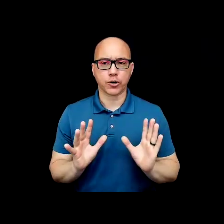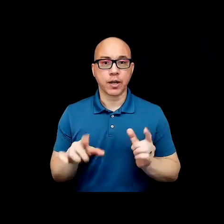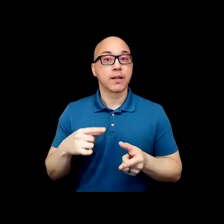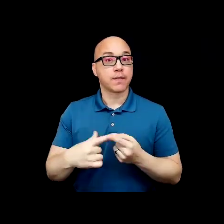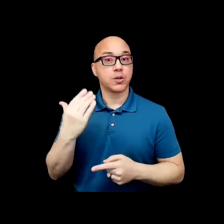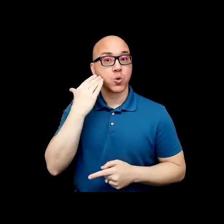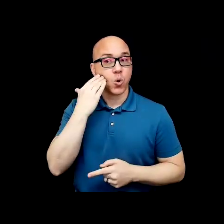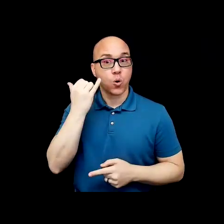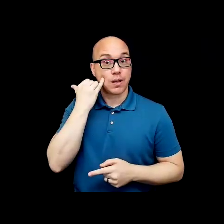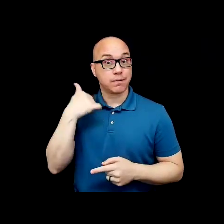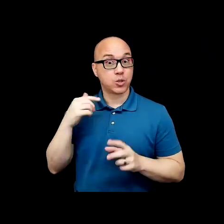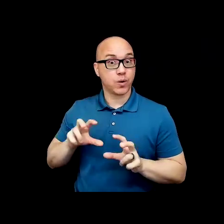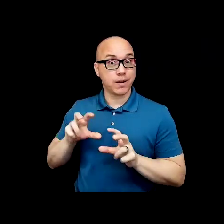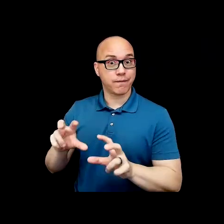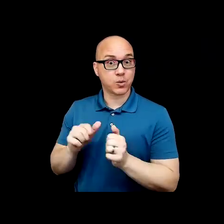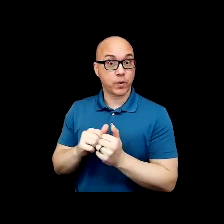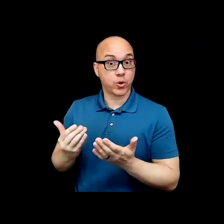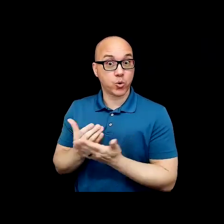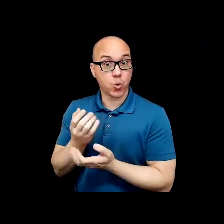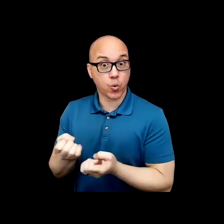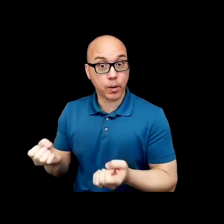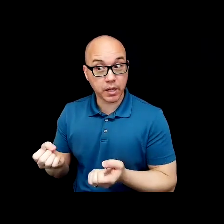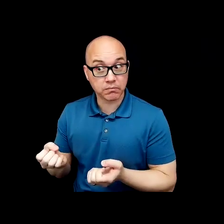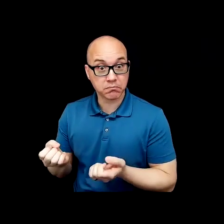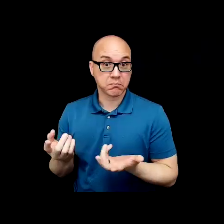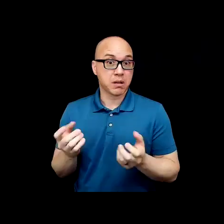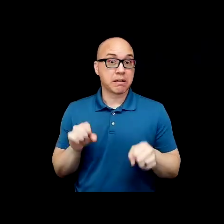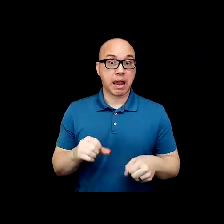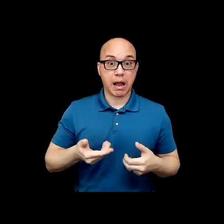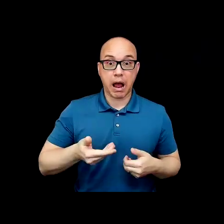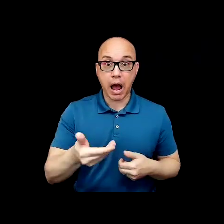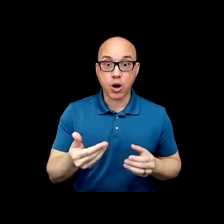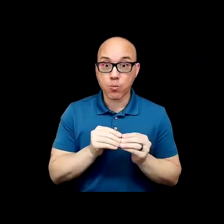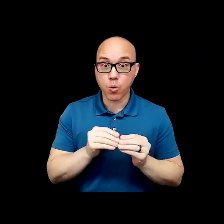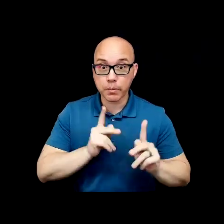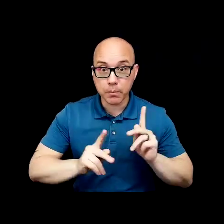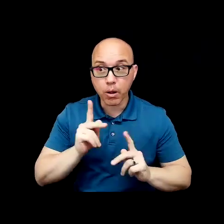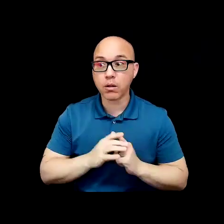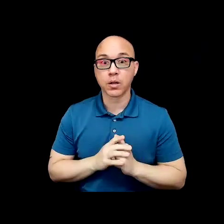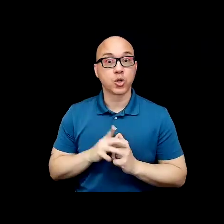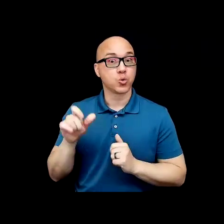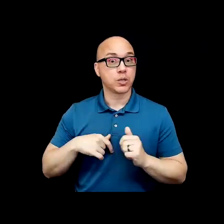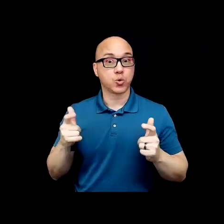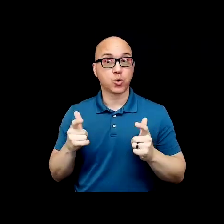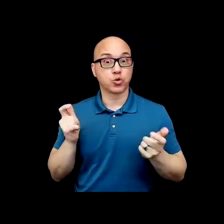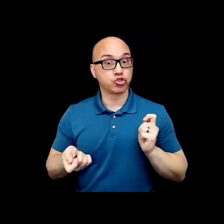new equipment, can you afford to hire new staff. Do you need to scale your services. One south